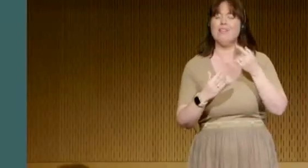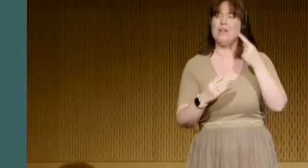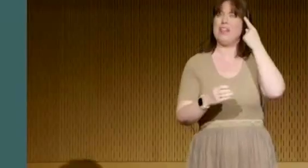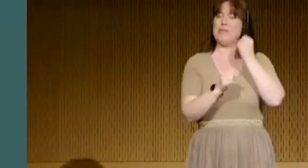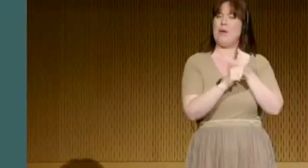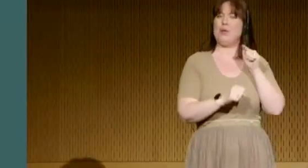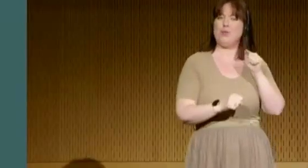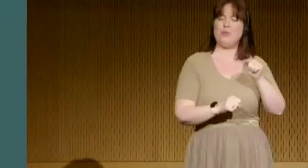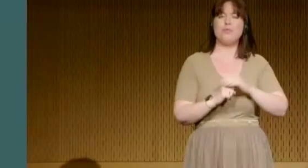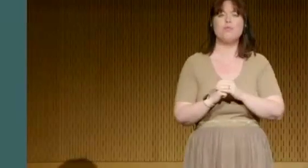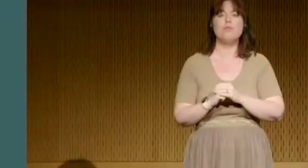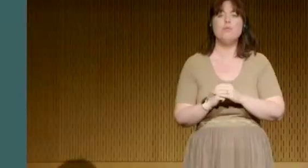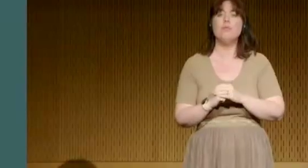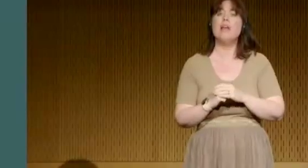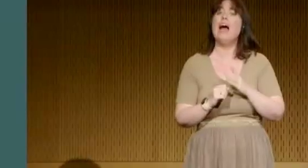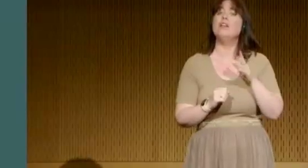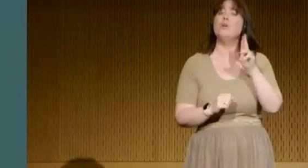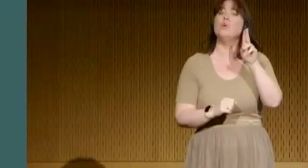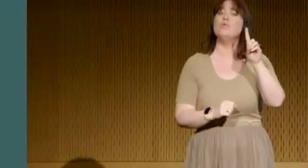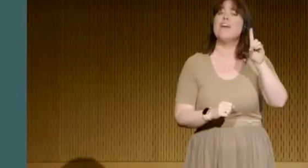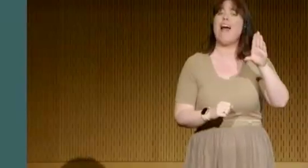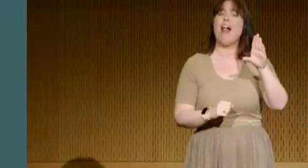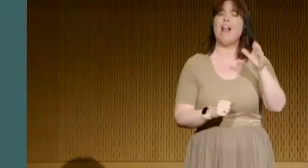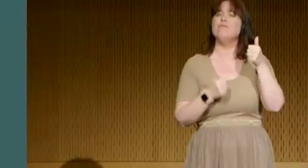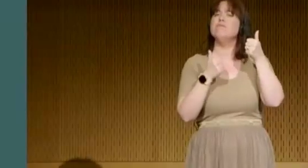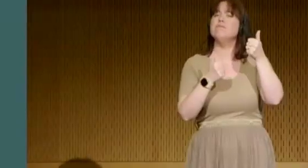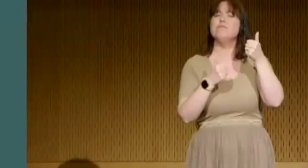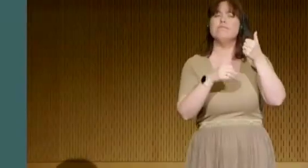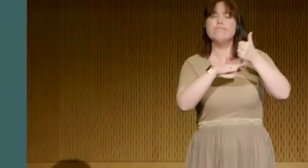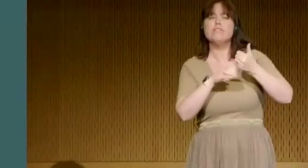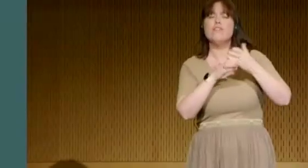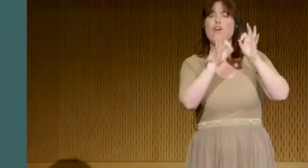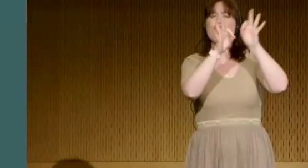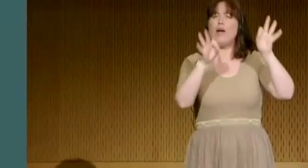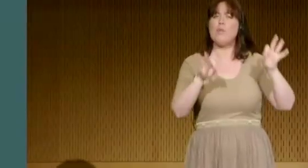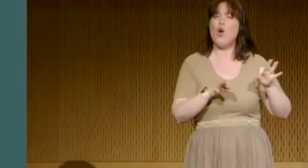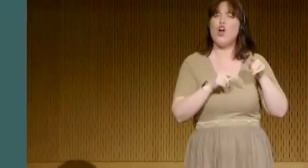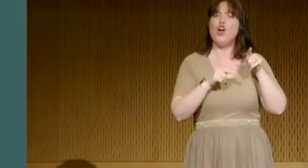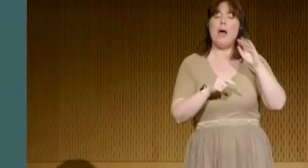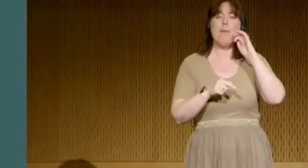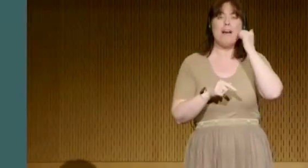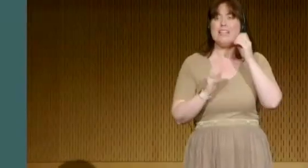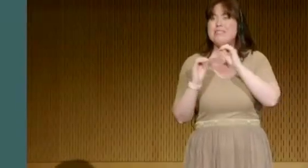kind of see UDL as a great framework. And because I'm teaching that real multicultural background,